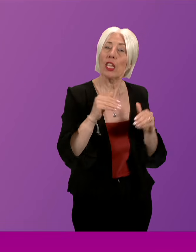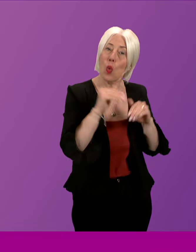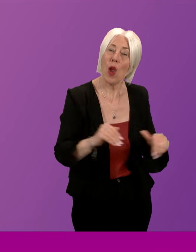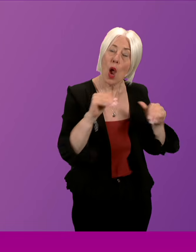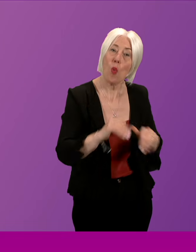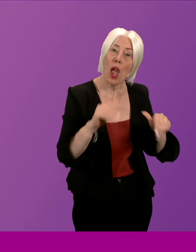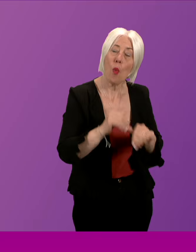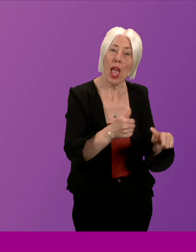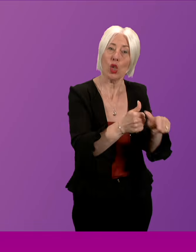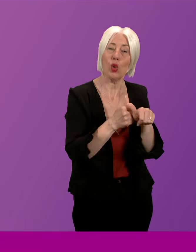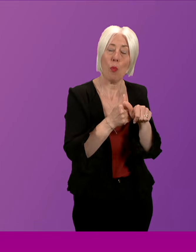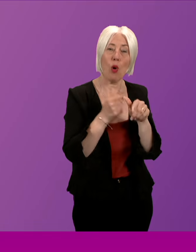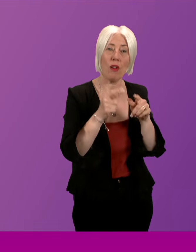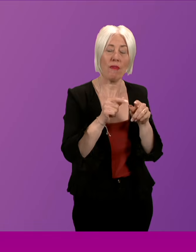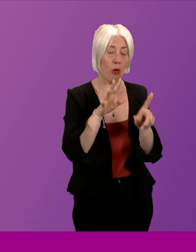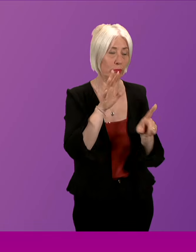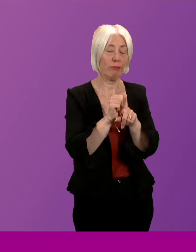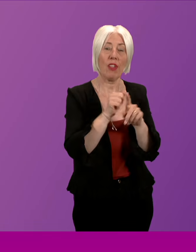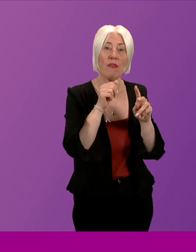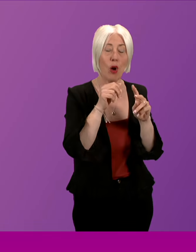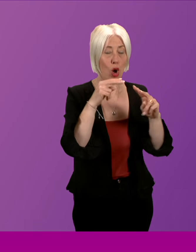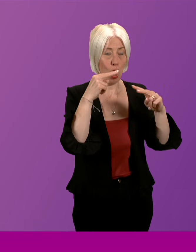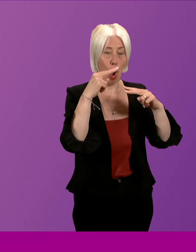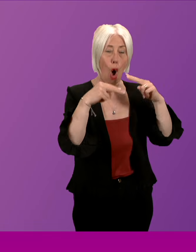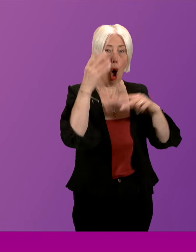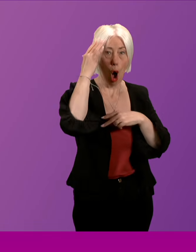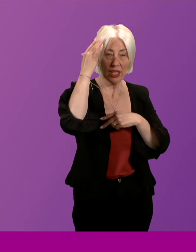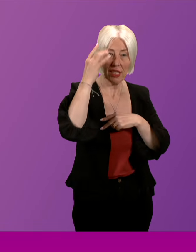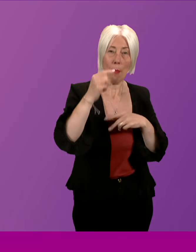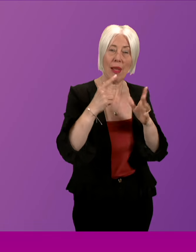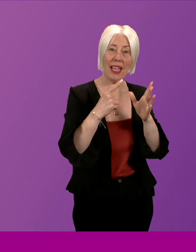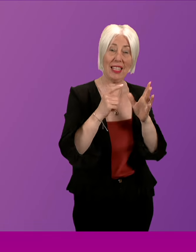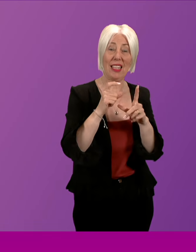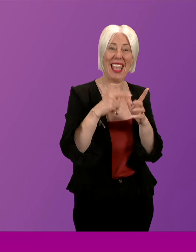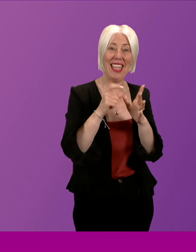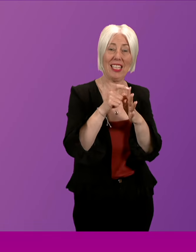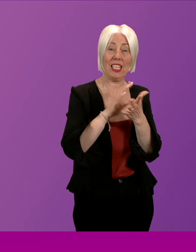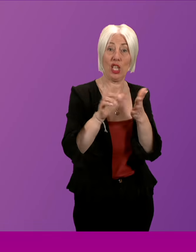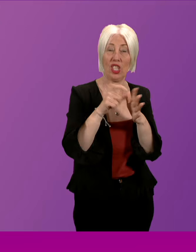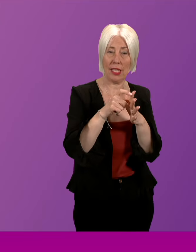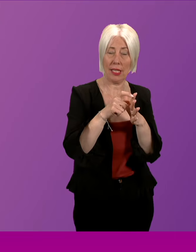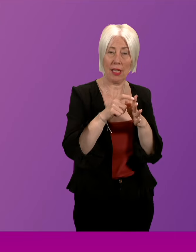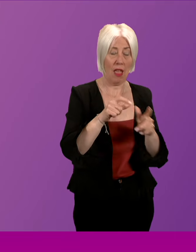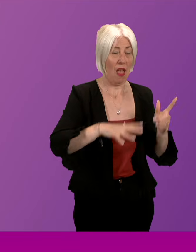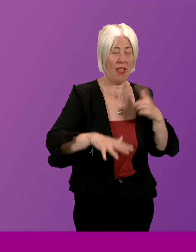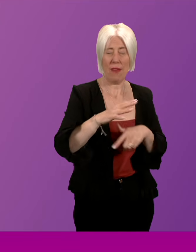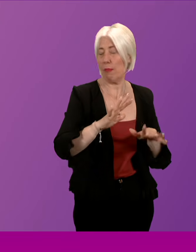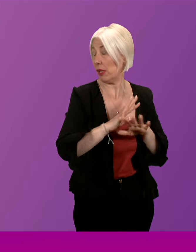support for autism and attention deficit hyperactivity disorder. His emotions have become increasingly dysregulated, and the family has been forced to pay for private